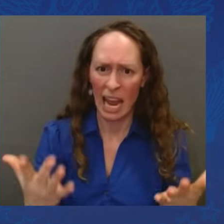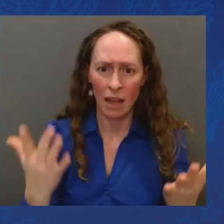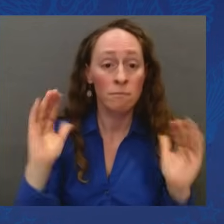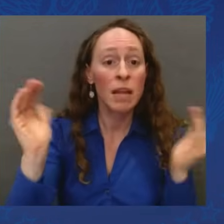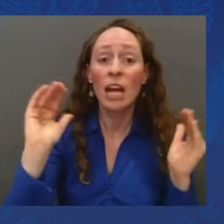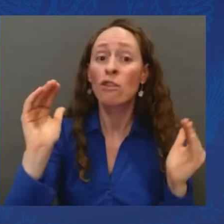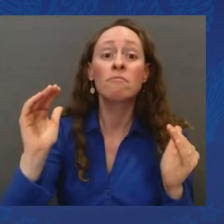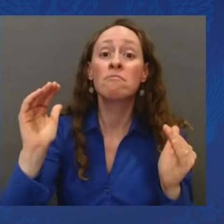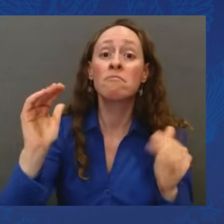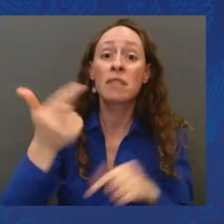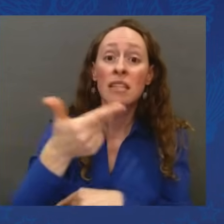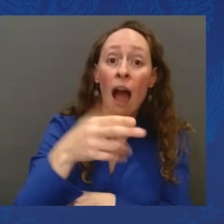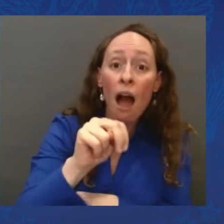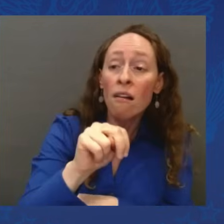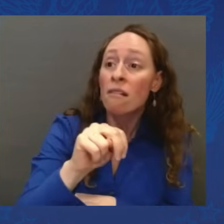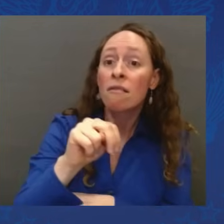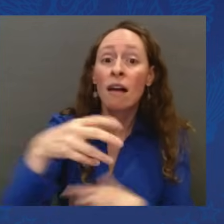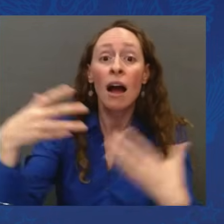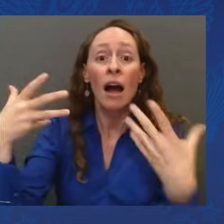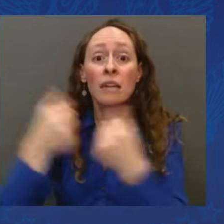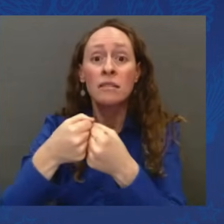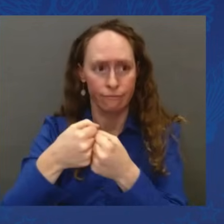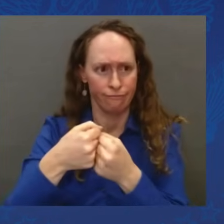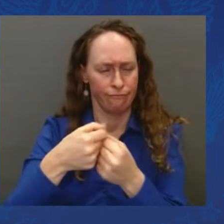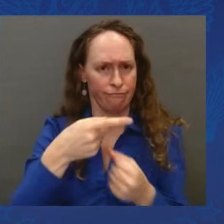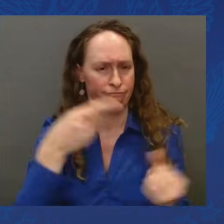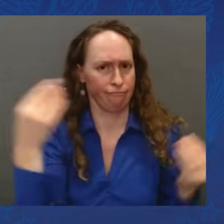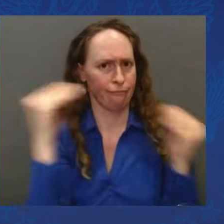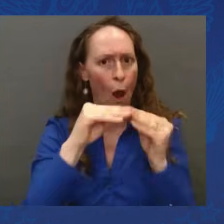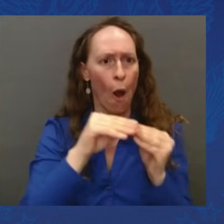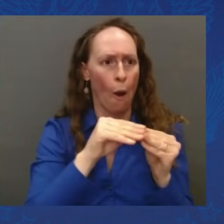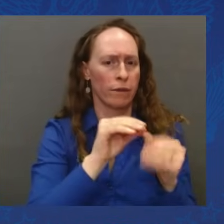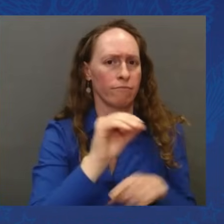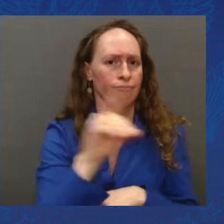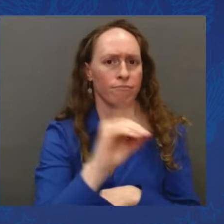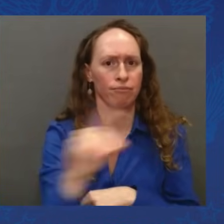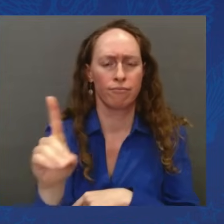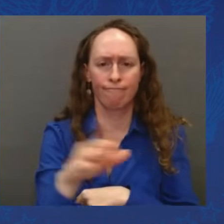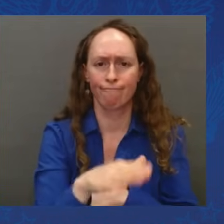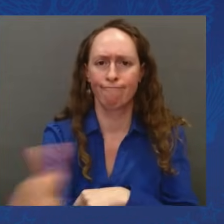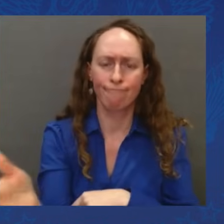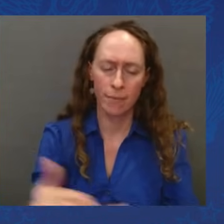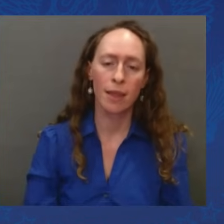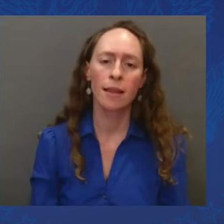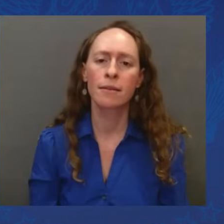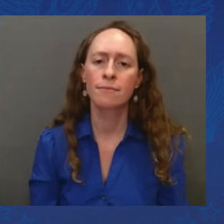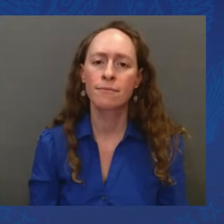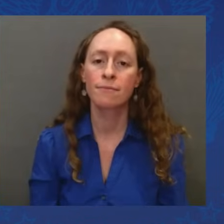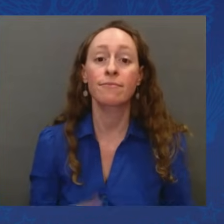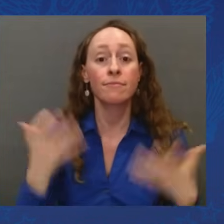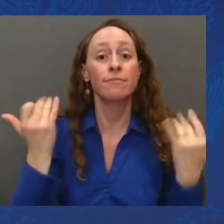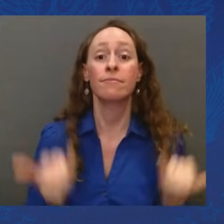the flow of precursor chemicals and pill presses from China to the Western Hemisphere. It's going to save lives,